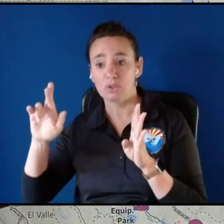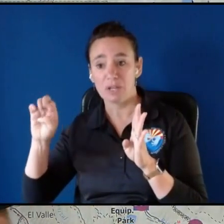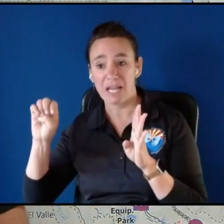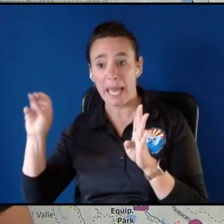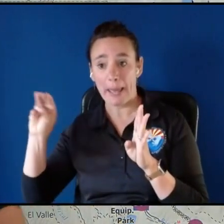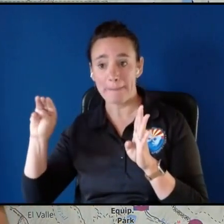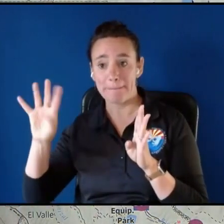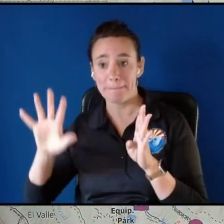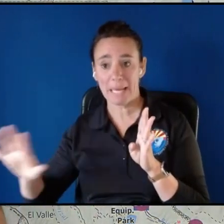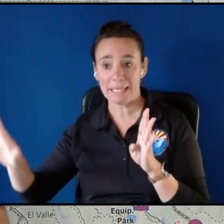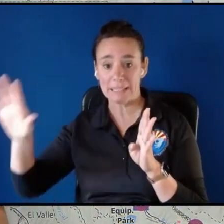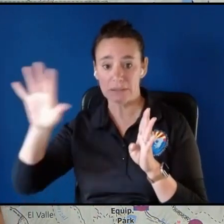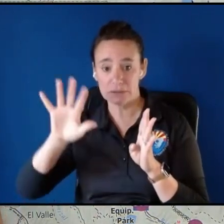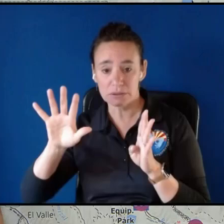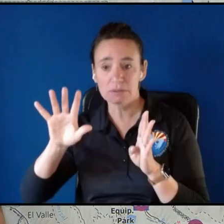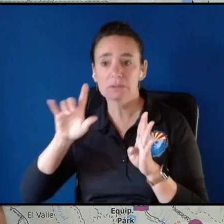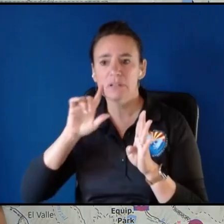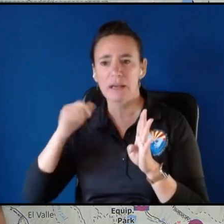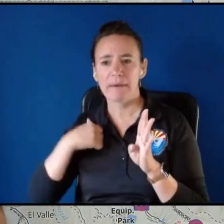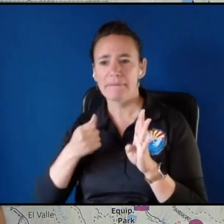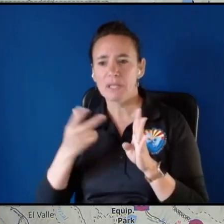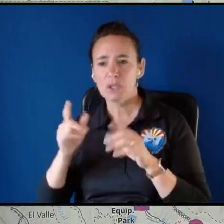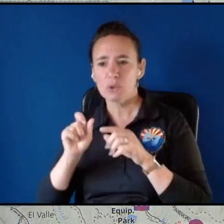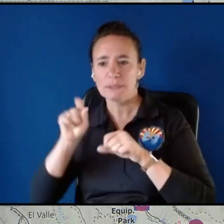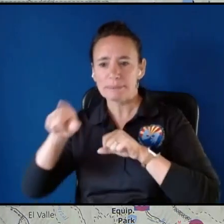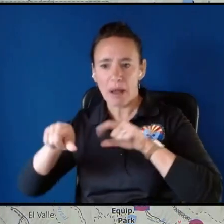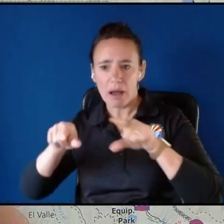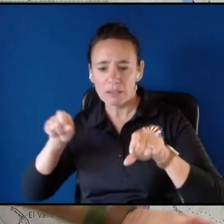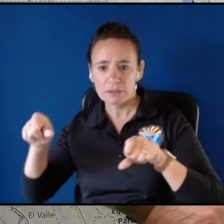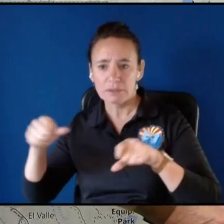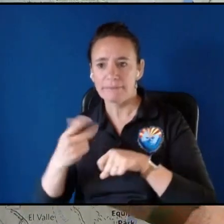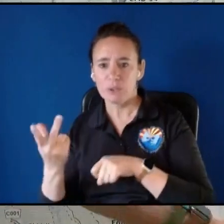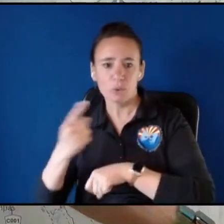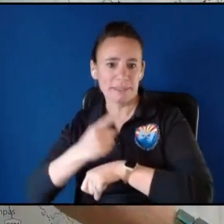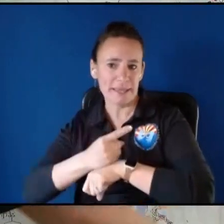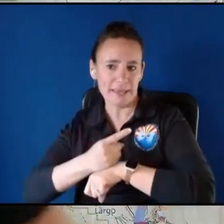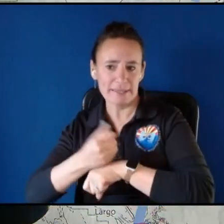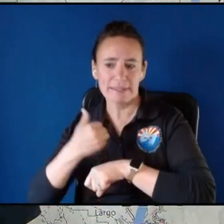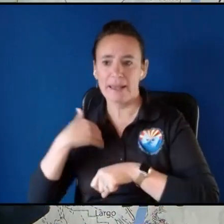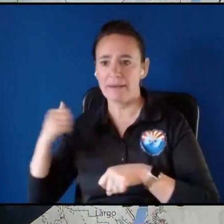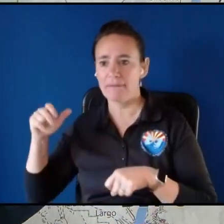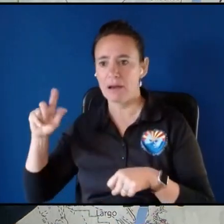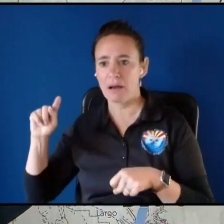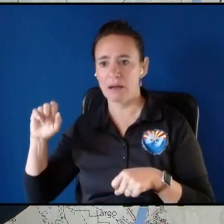couple of days. We've had Hotshot crews working in there and they did some really good work. Our infrared shows a significant